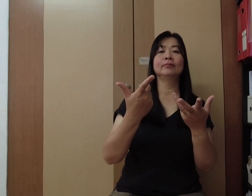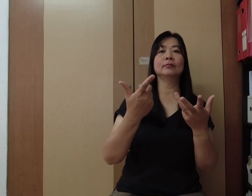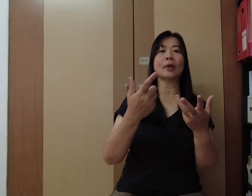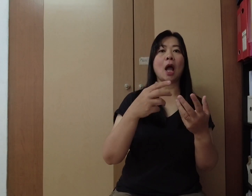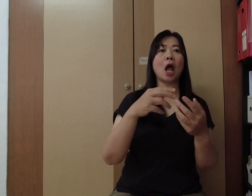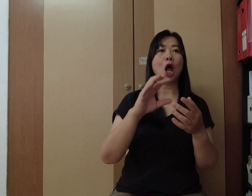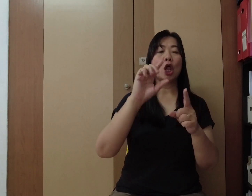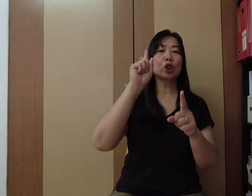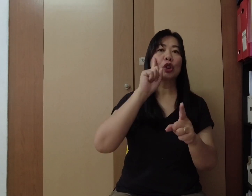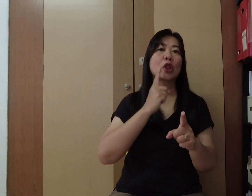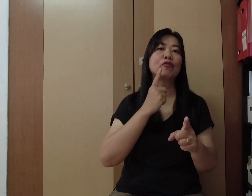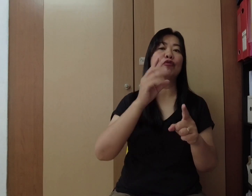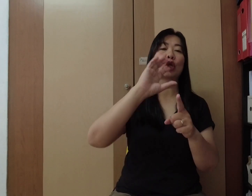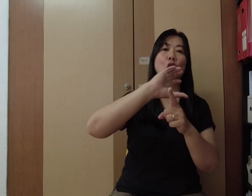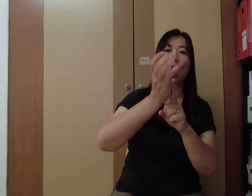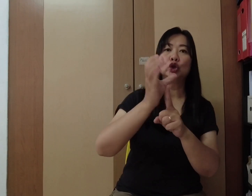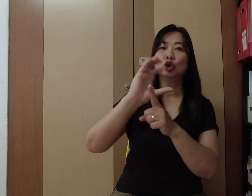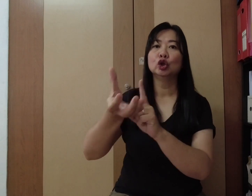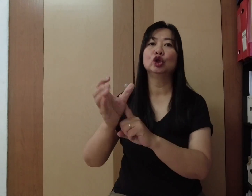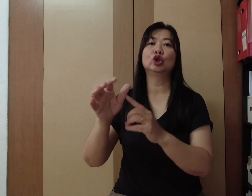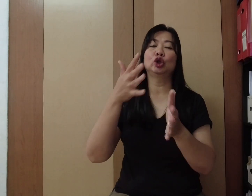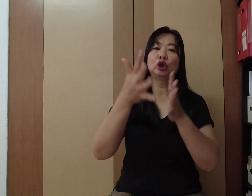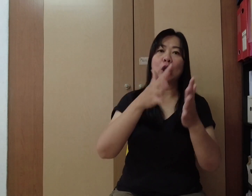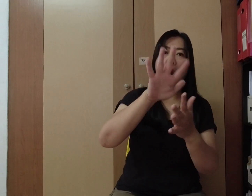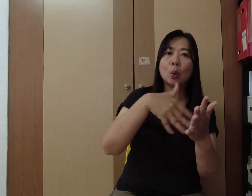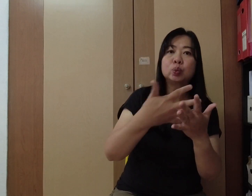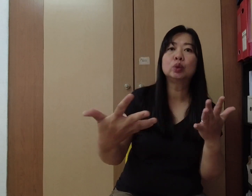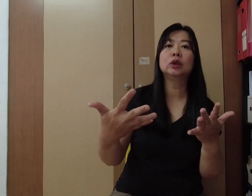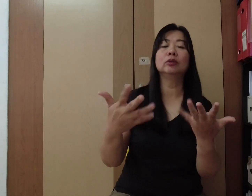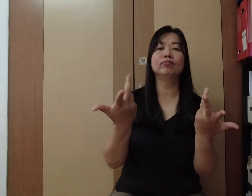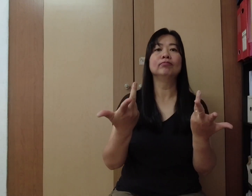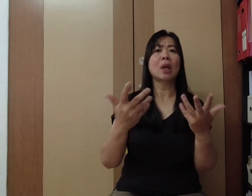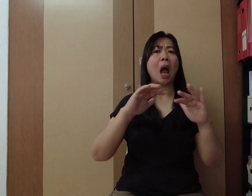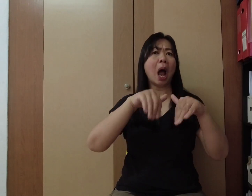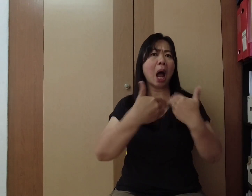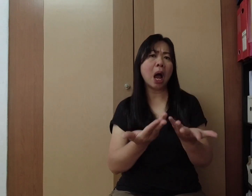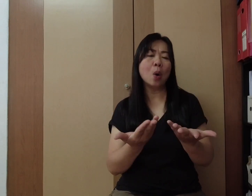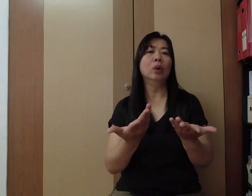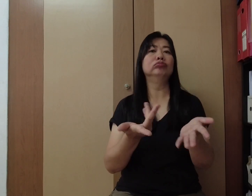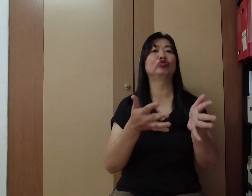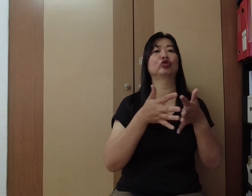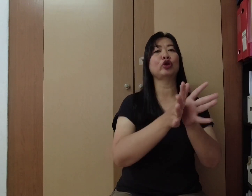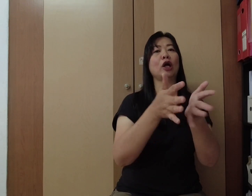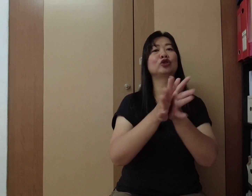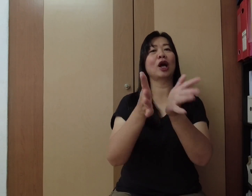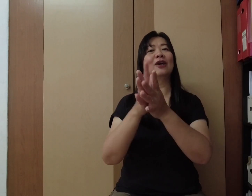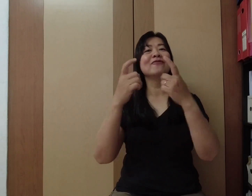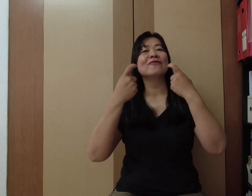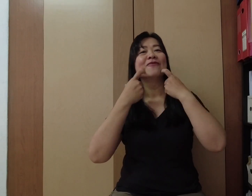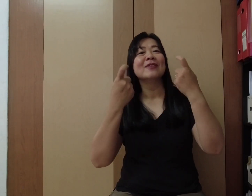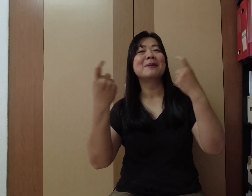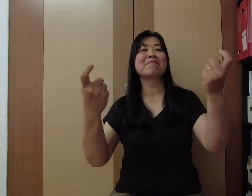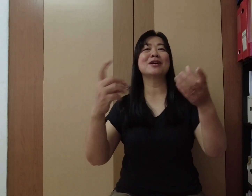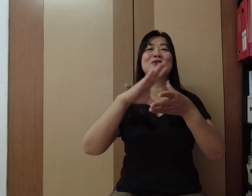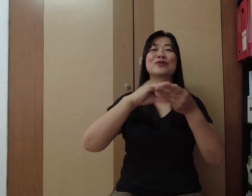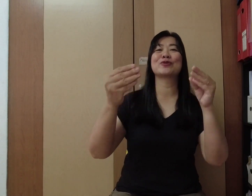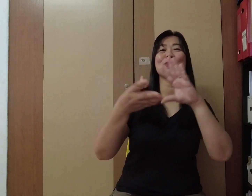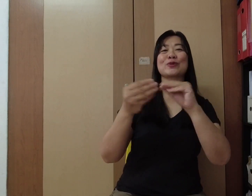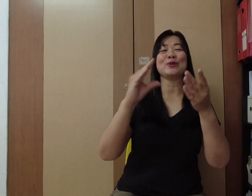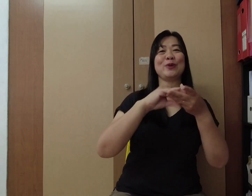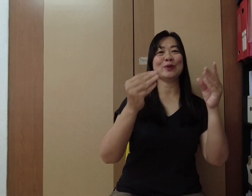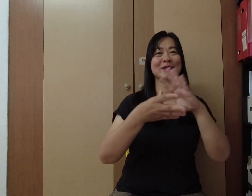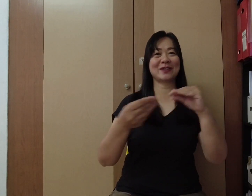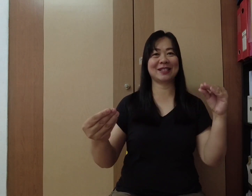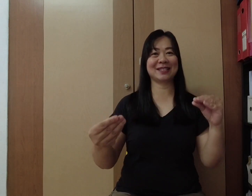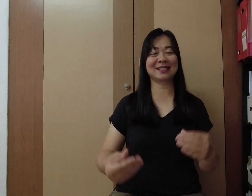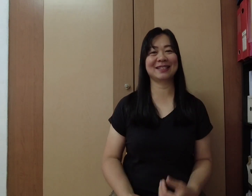Deaf culture, and sign language.